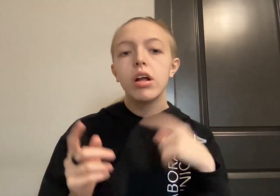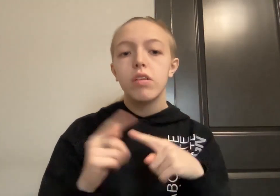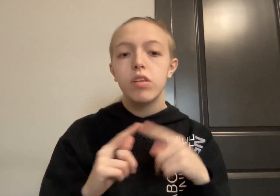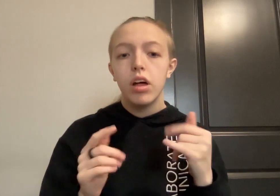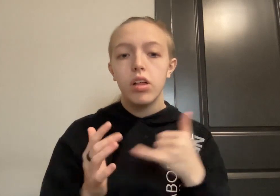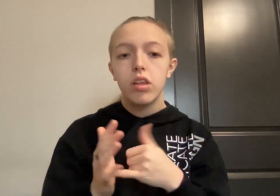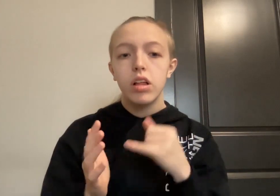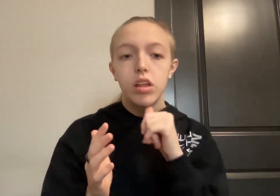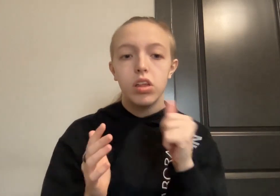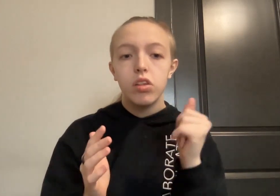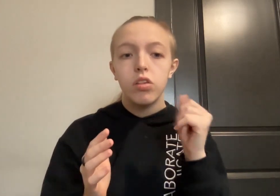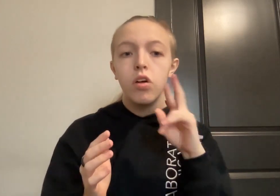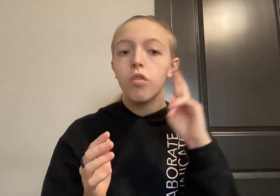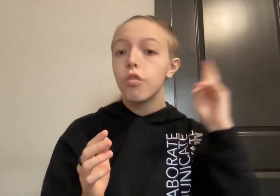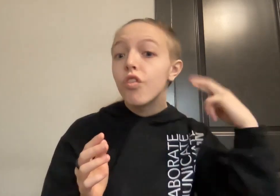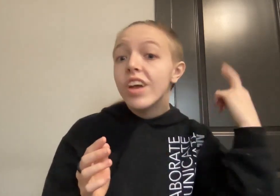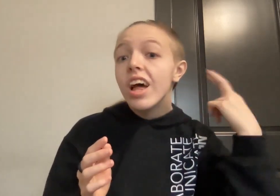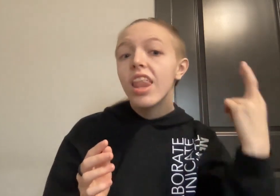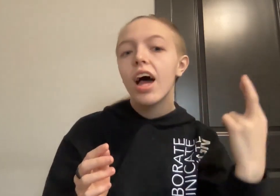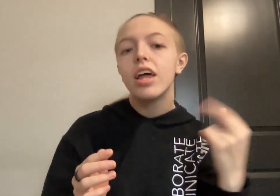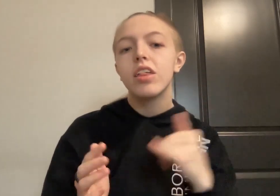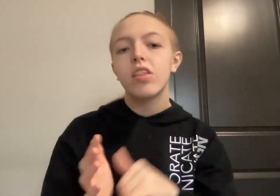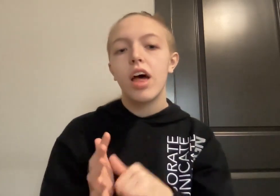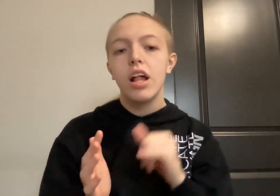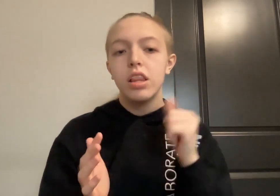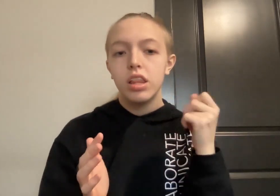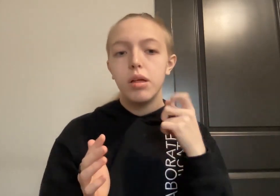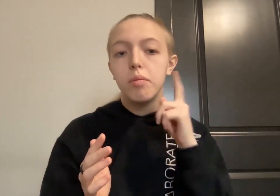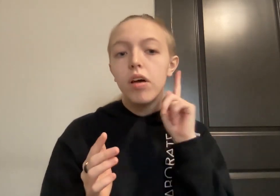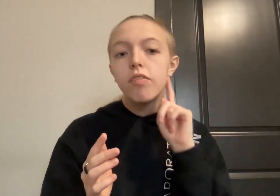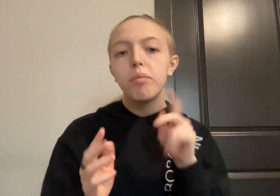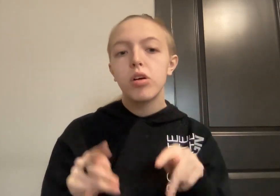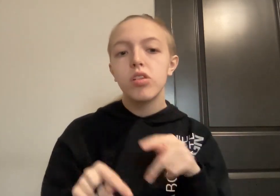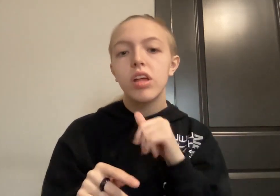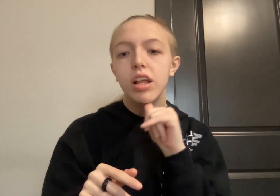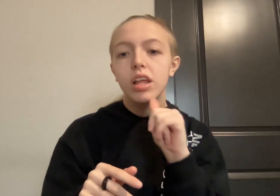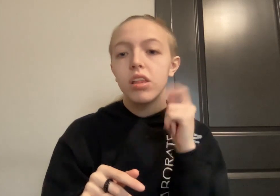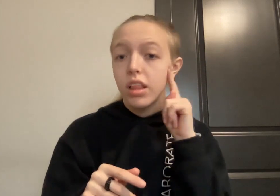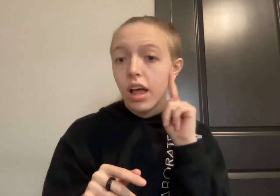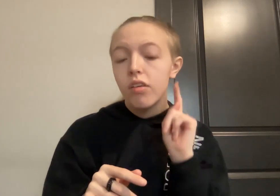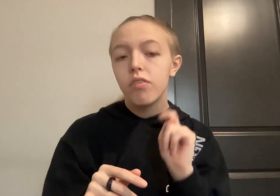until it is realized that the deaf person is deaf.